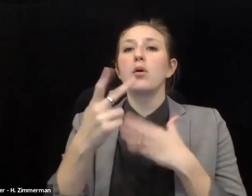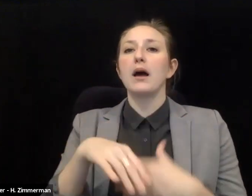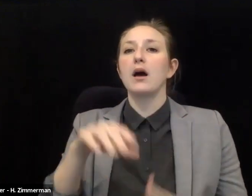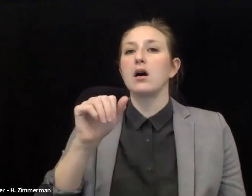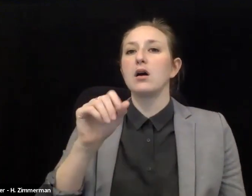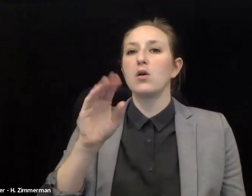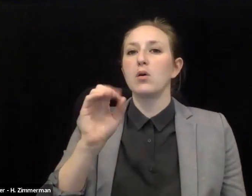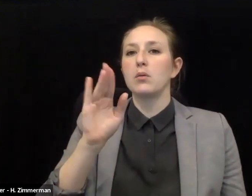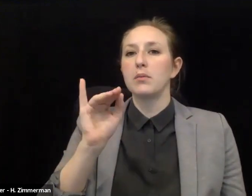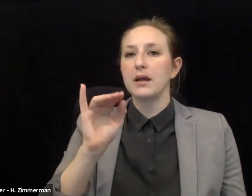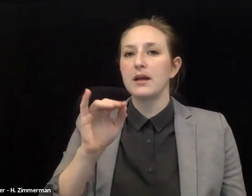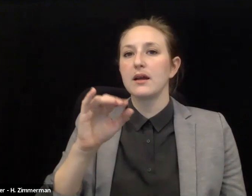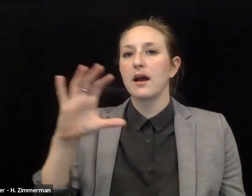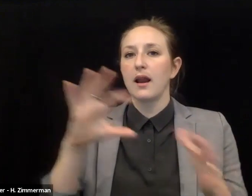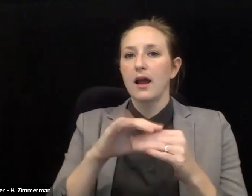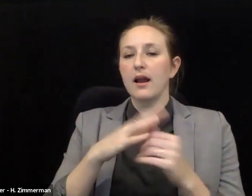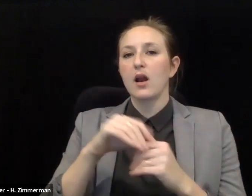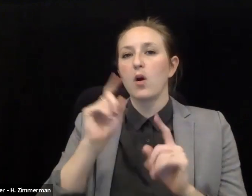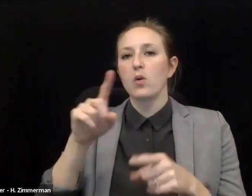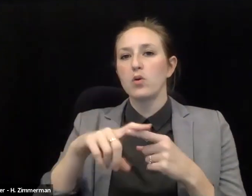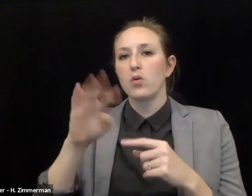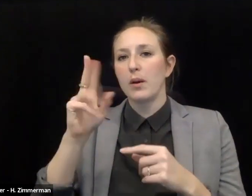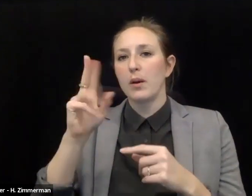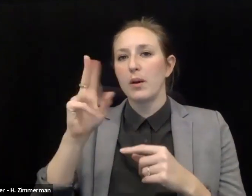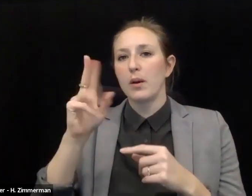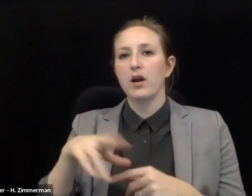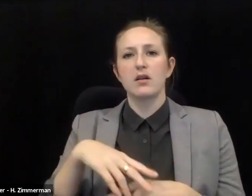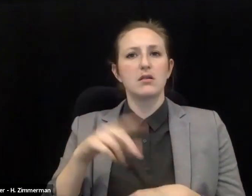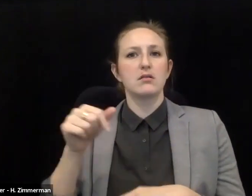meeting really are ineffective at this point for providing access to blind people,